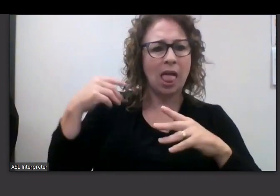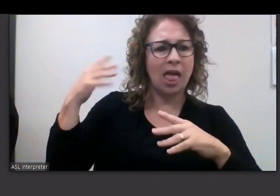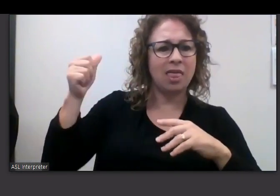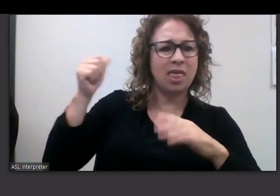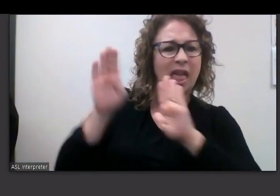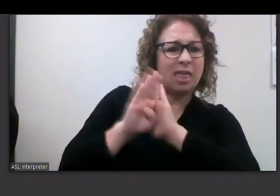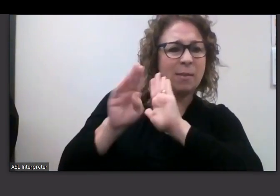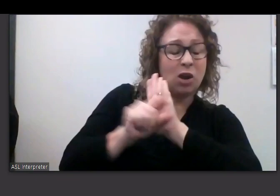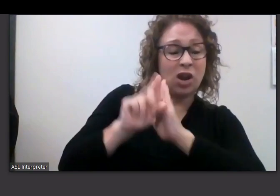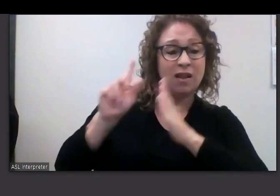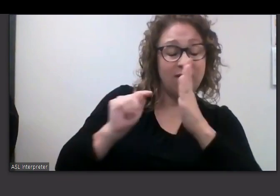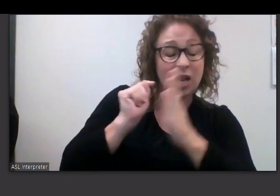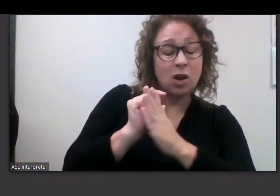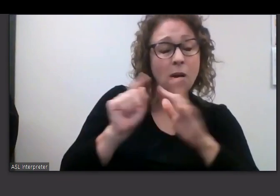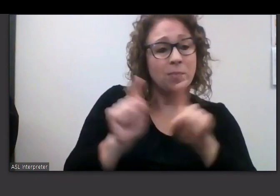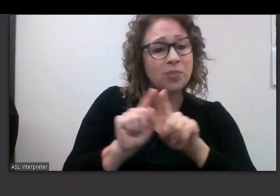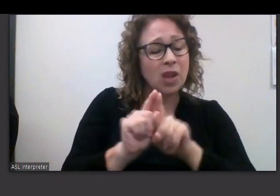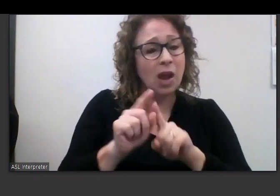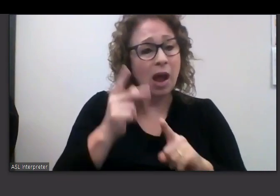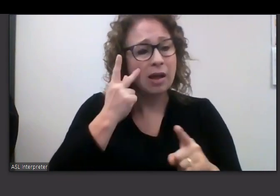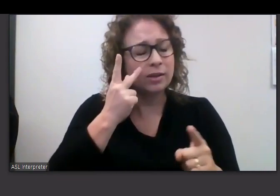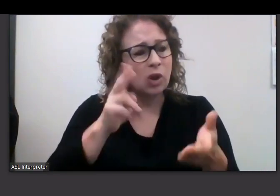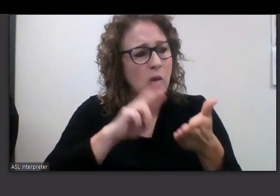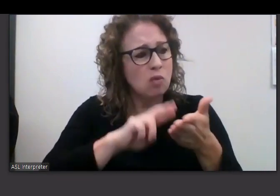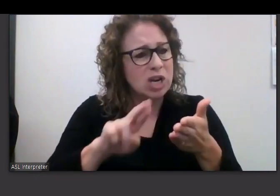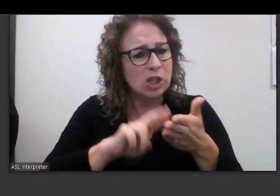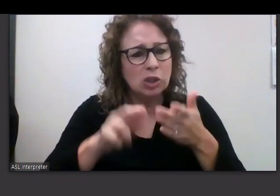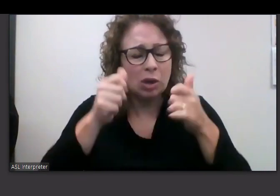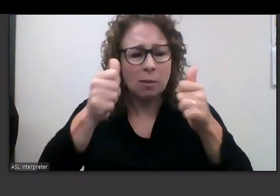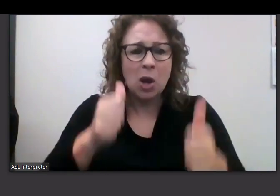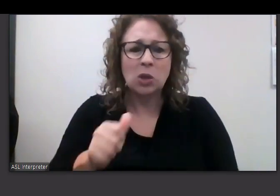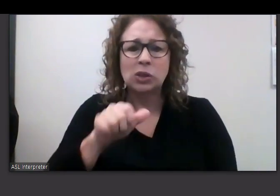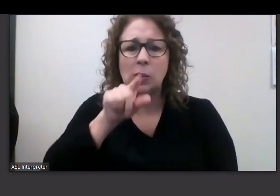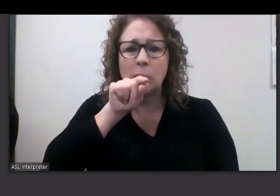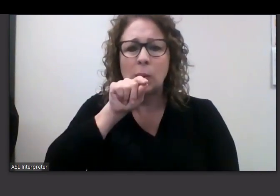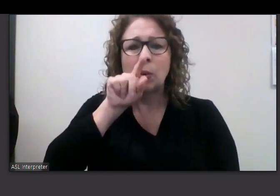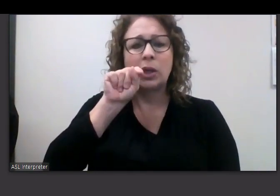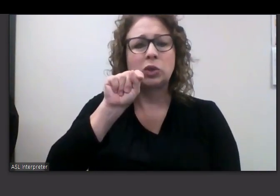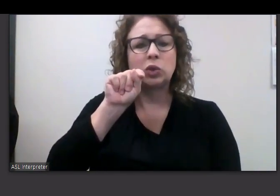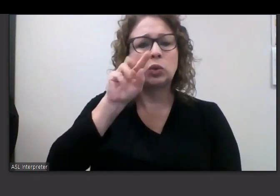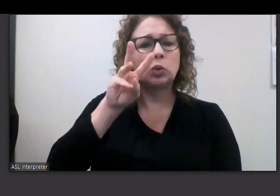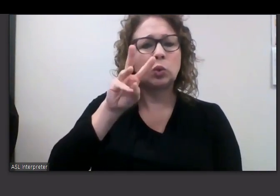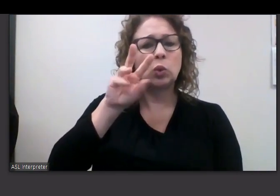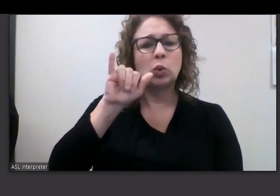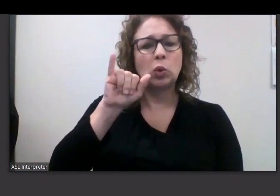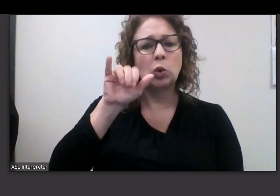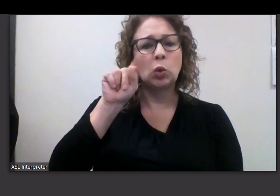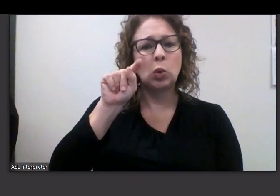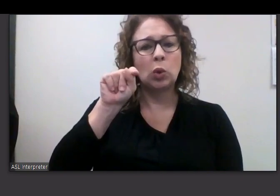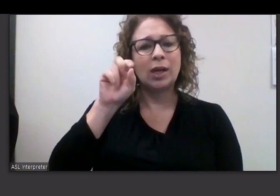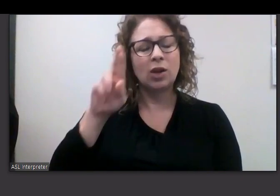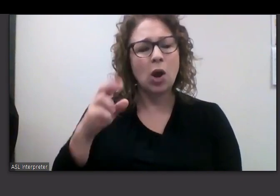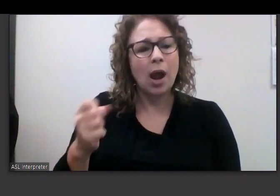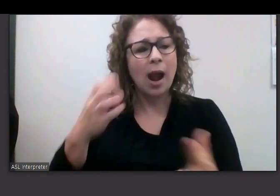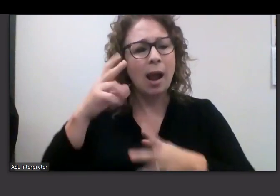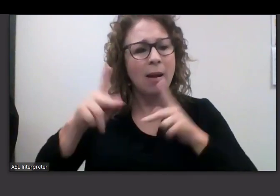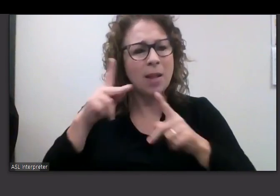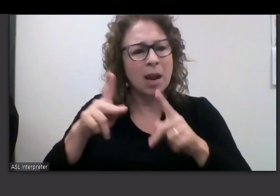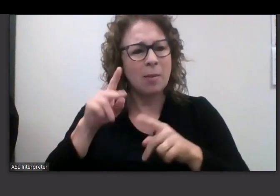Also I saw study posted on Twitter about how many people watch videos on their smartphone